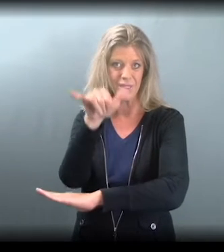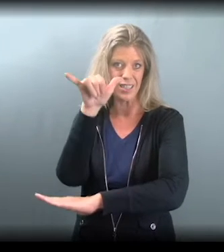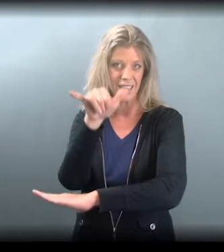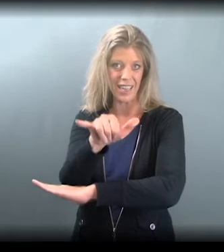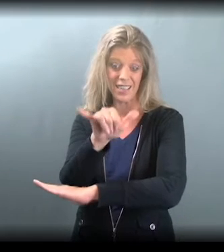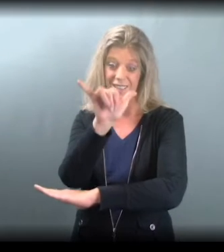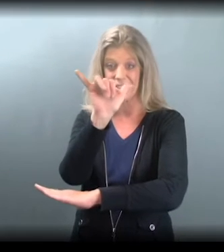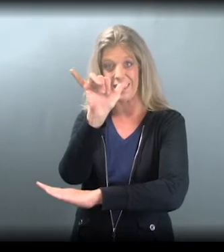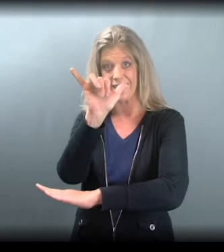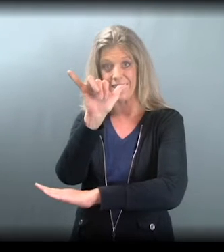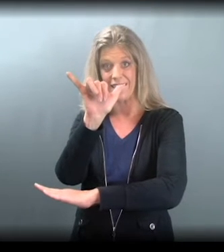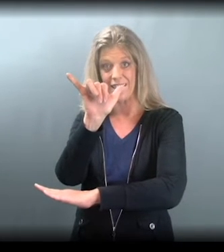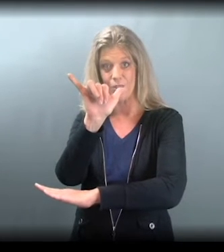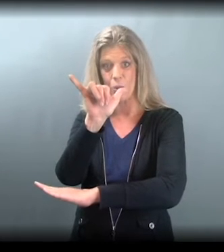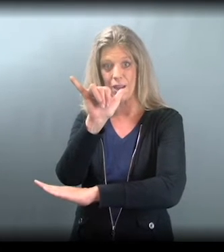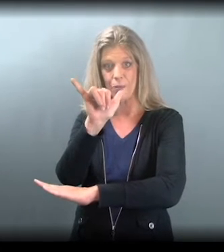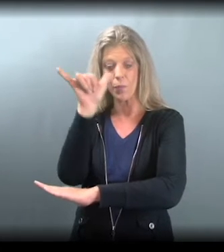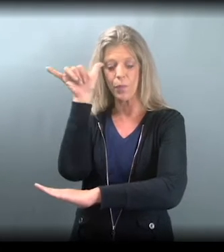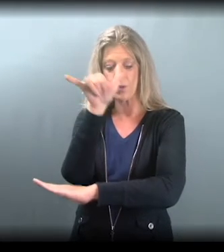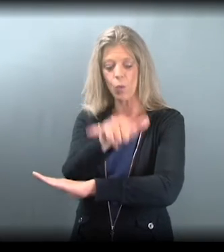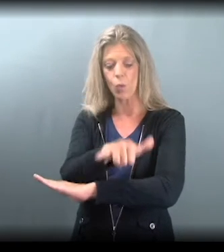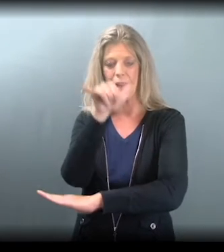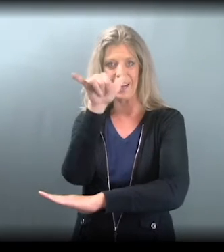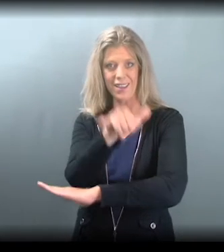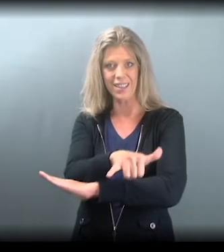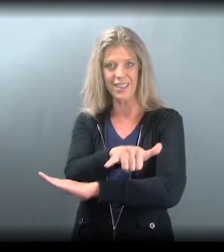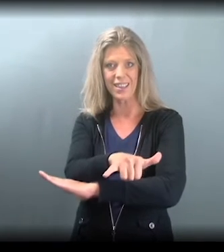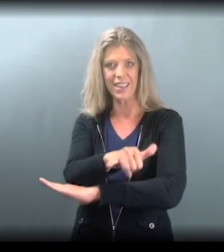And it looks like the tail of a whale. WHALE